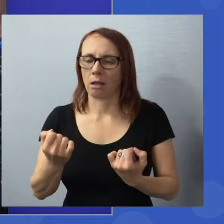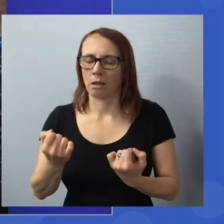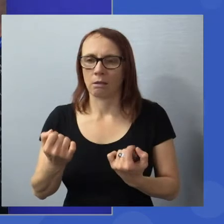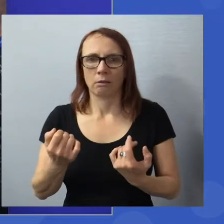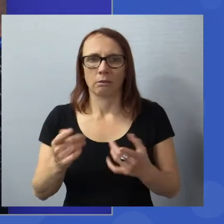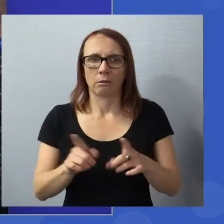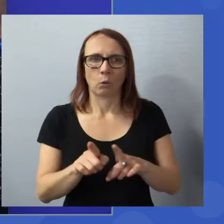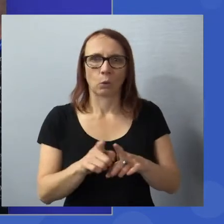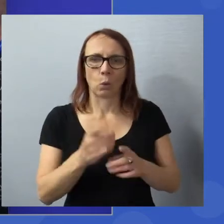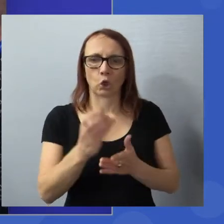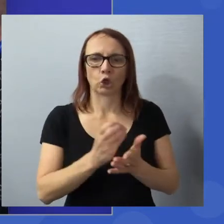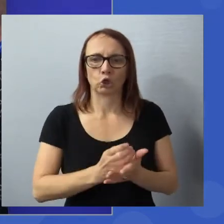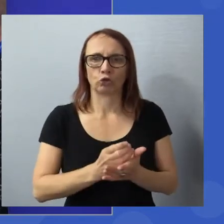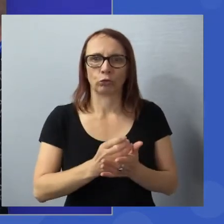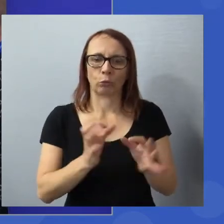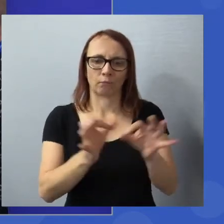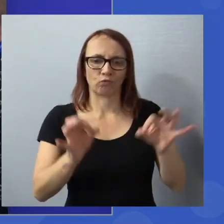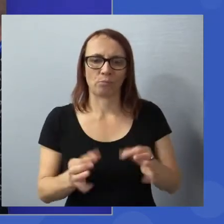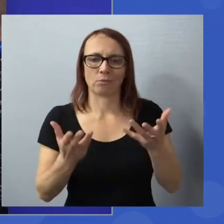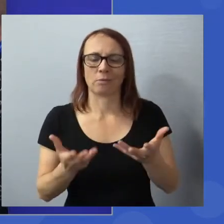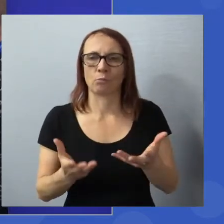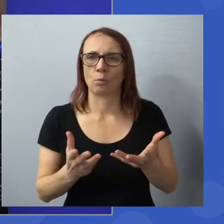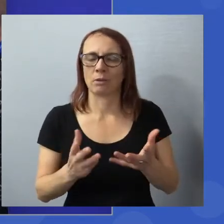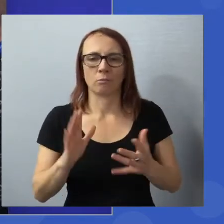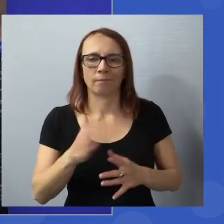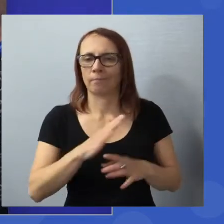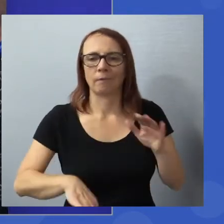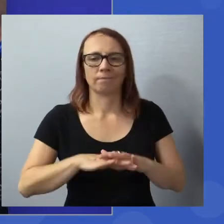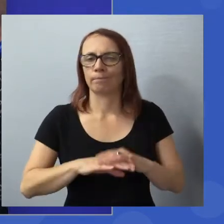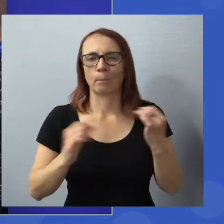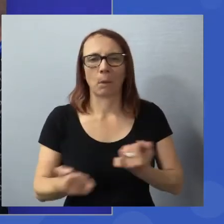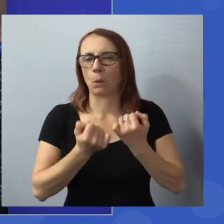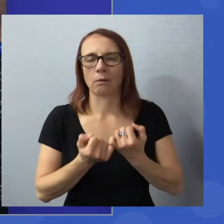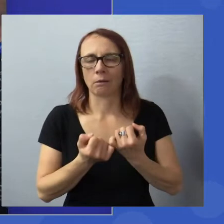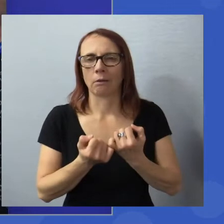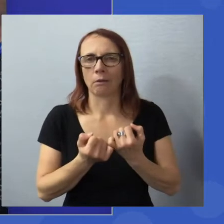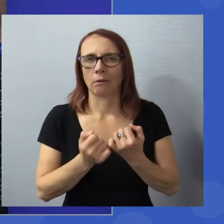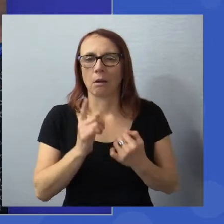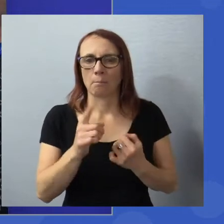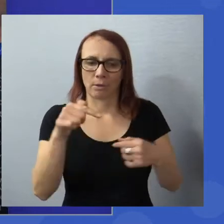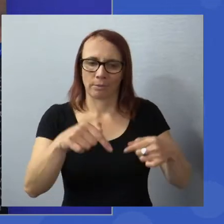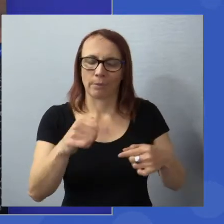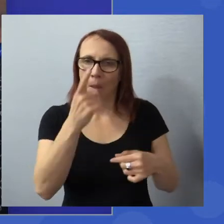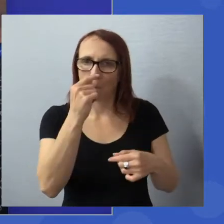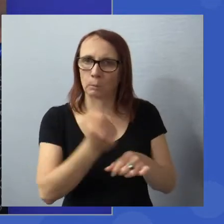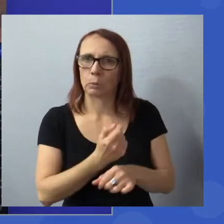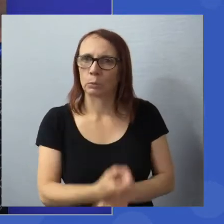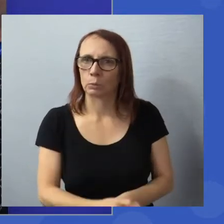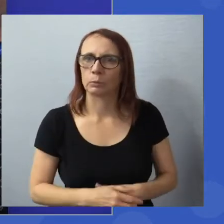it's potentially something like these other things could potentially be brought forward by the NICS citizen's assembly